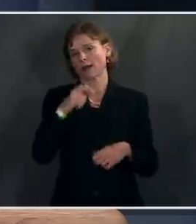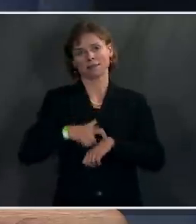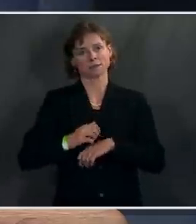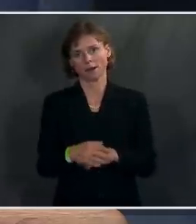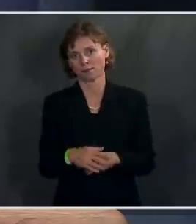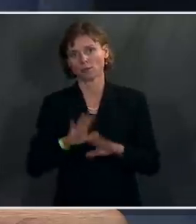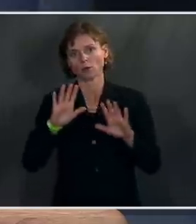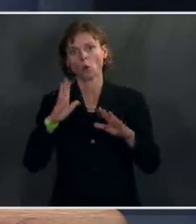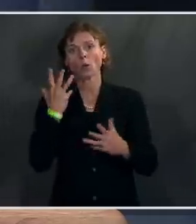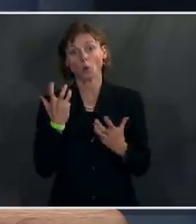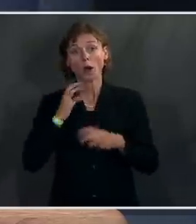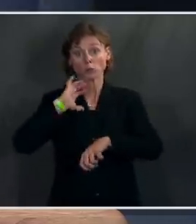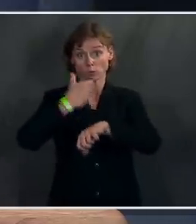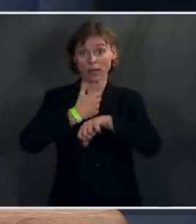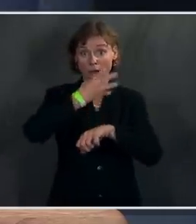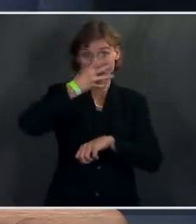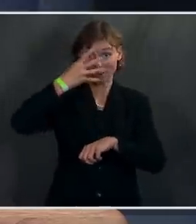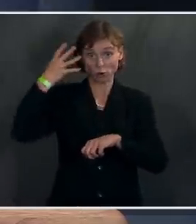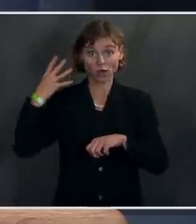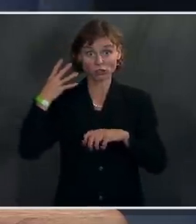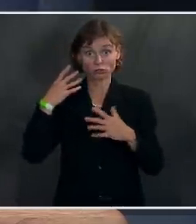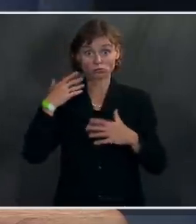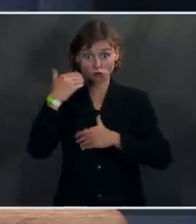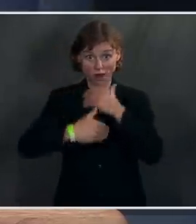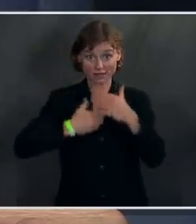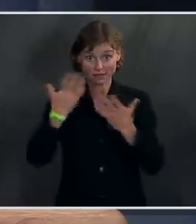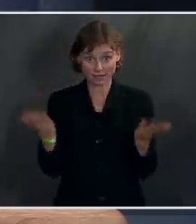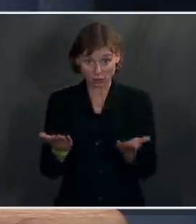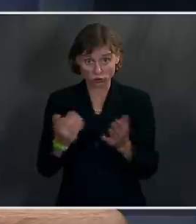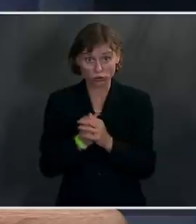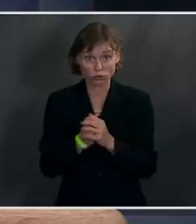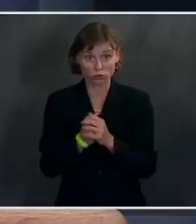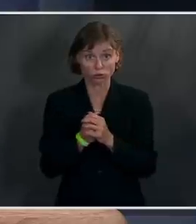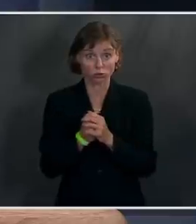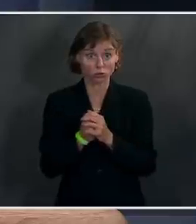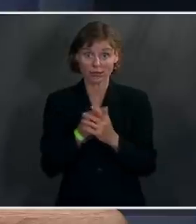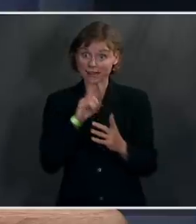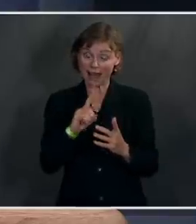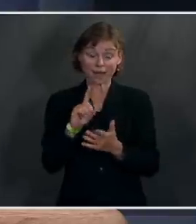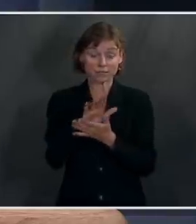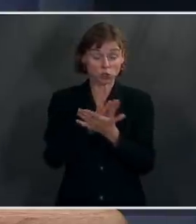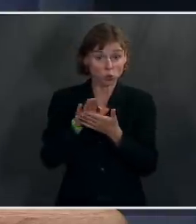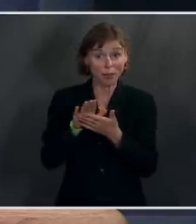an immigration process here that can -- that is humane, that is moral,